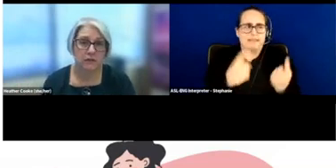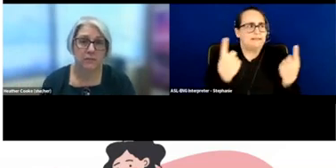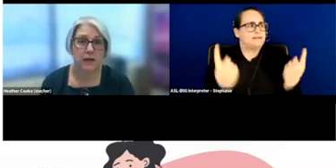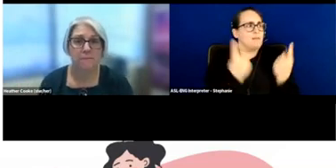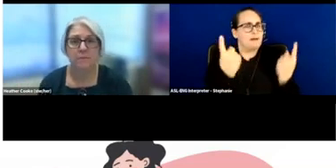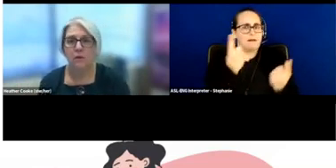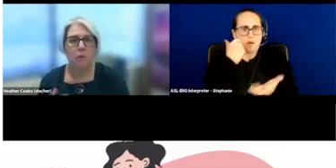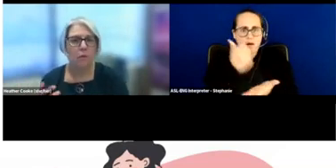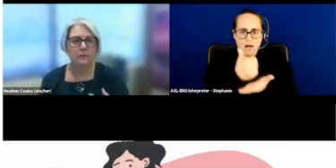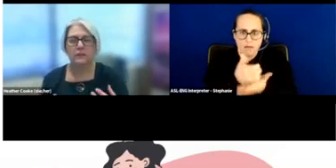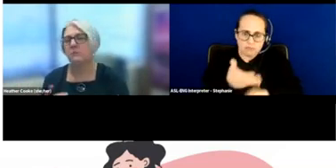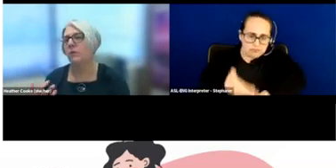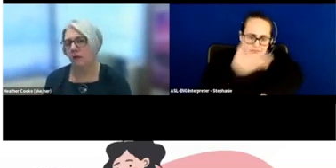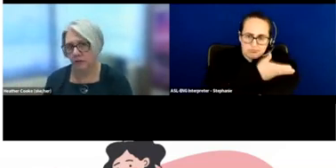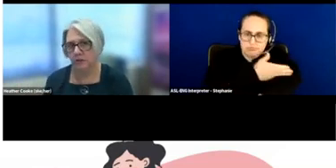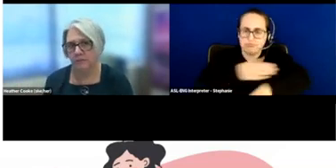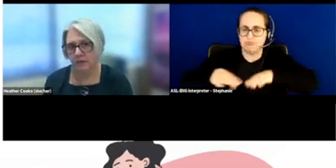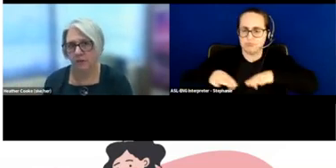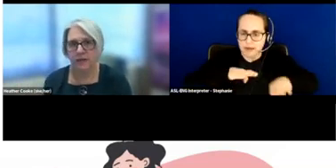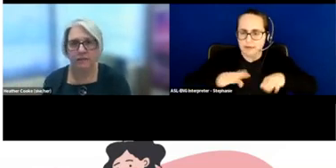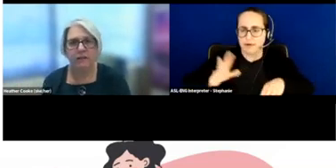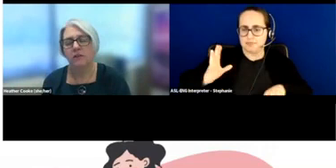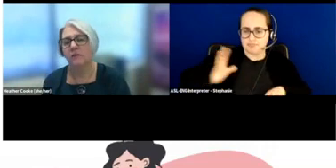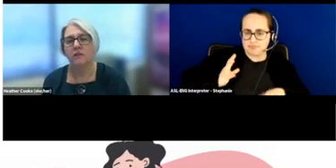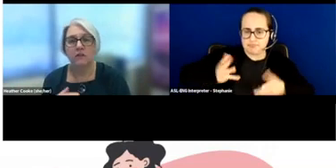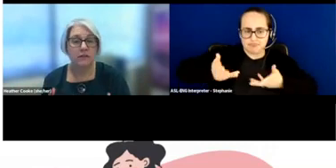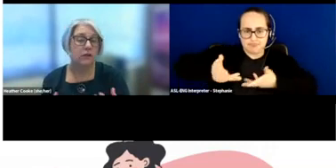in long term care or to support long term care organizations to